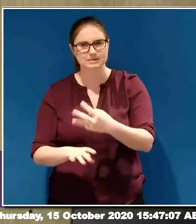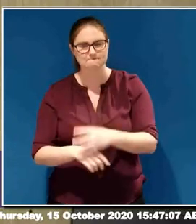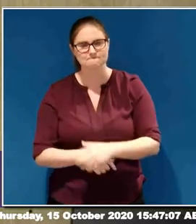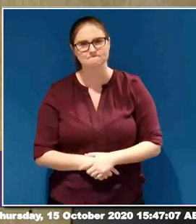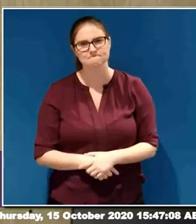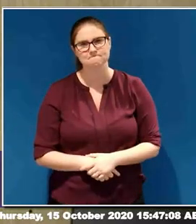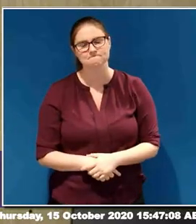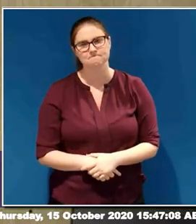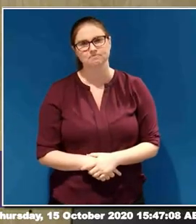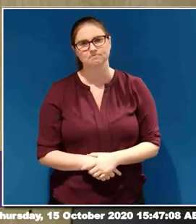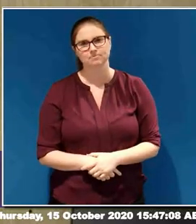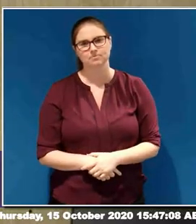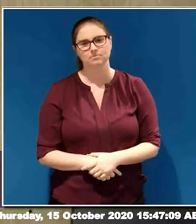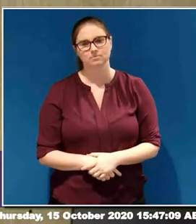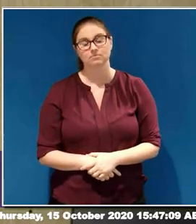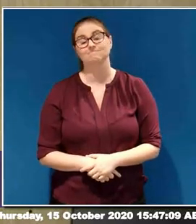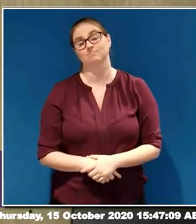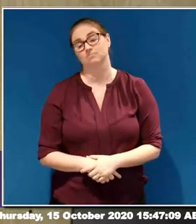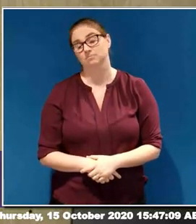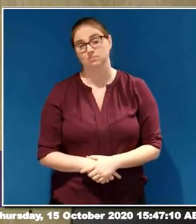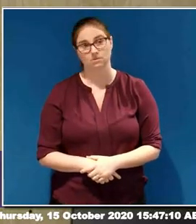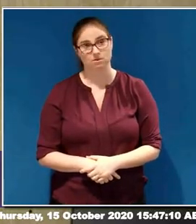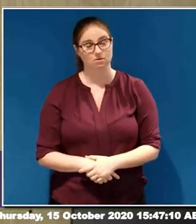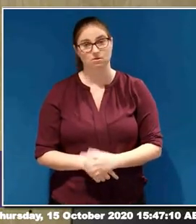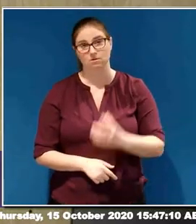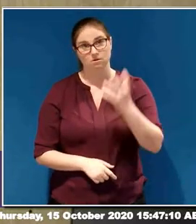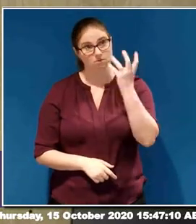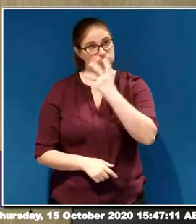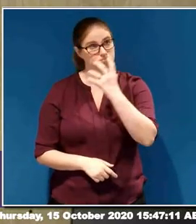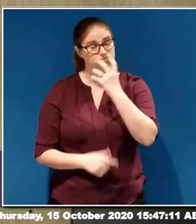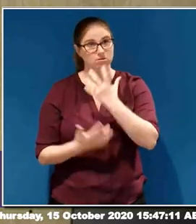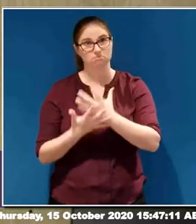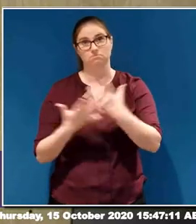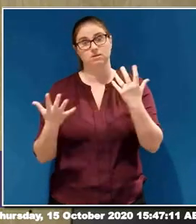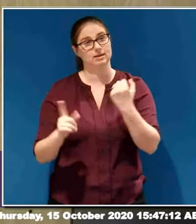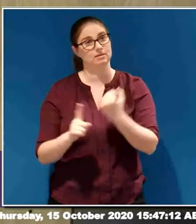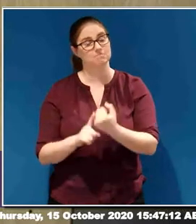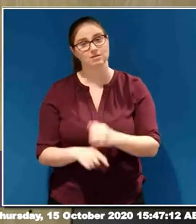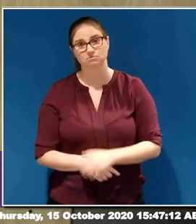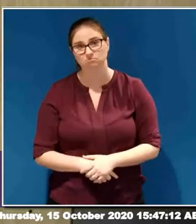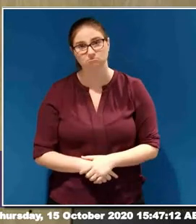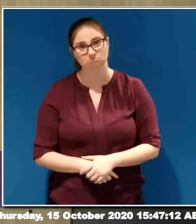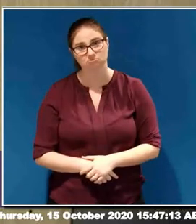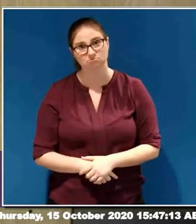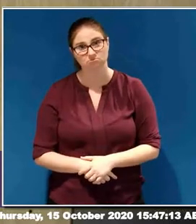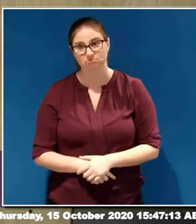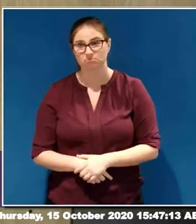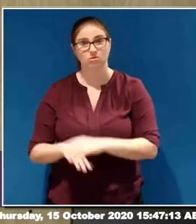So children end up spending time out of school, they are like little sponges